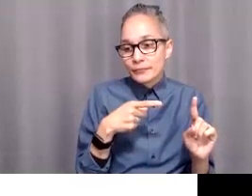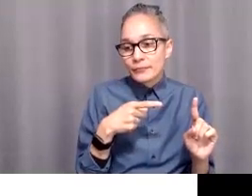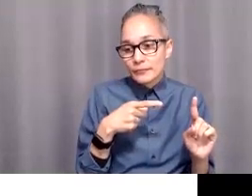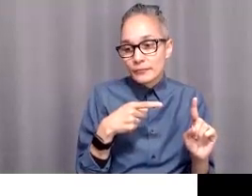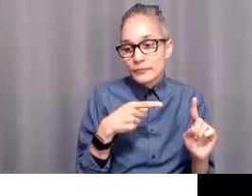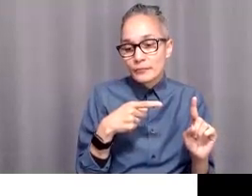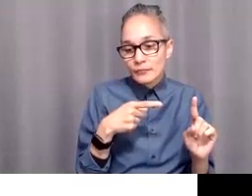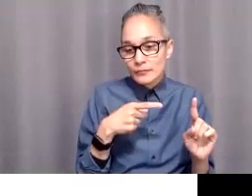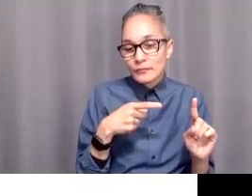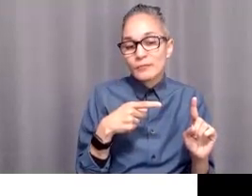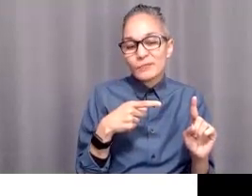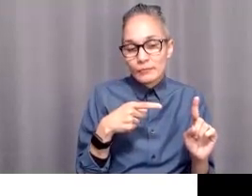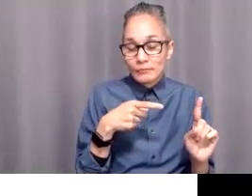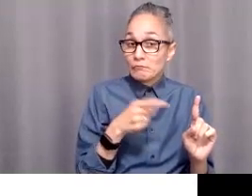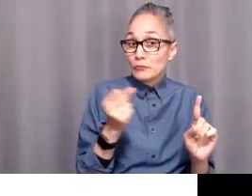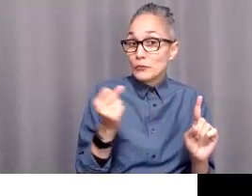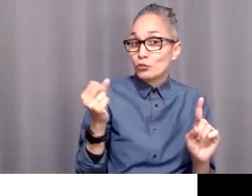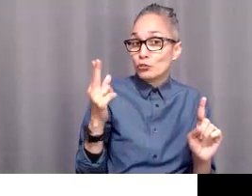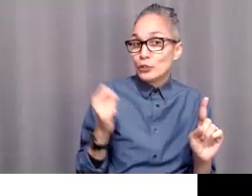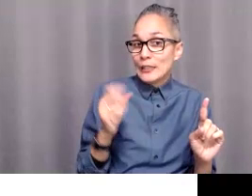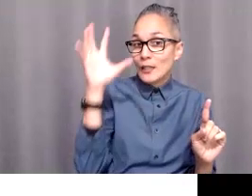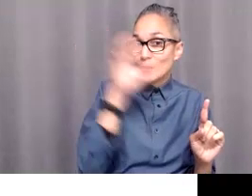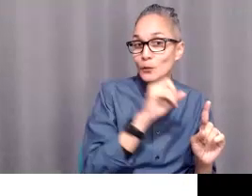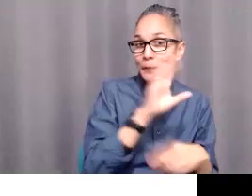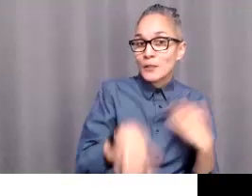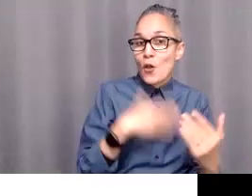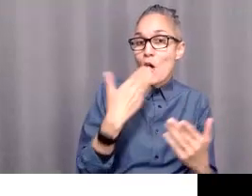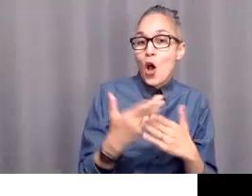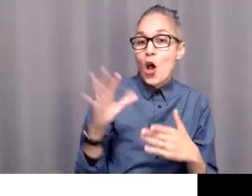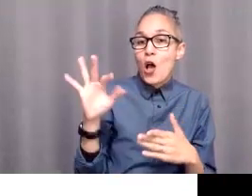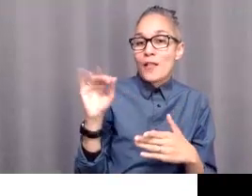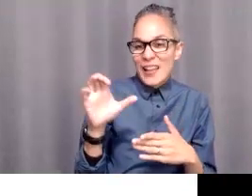she assumes that all faculty are inbox messaging their students.